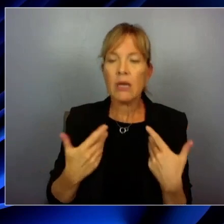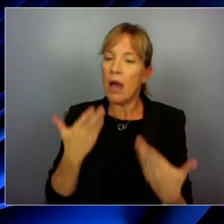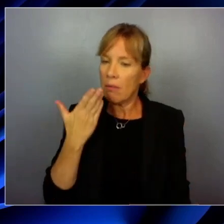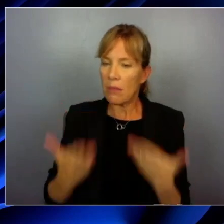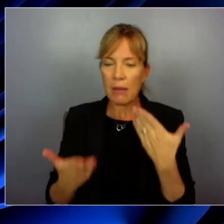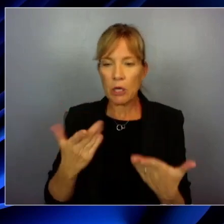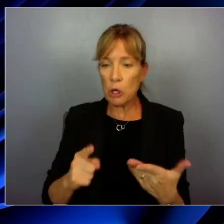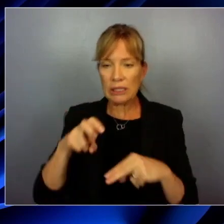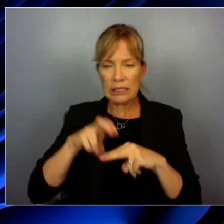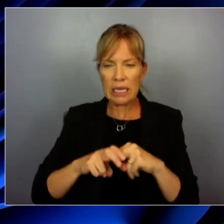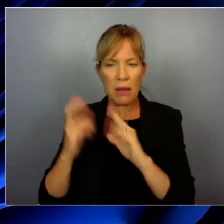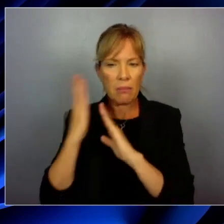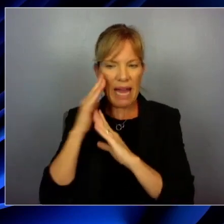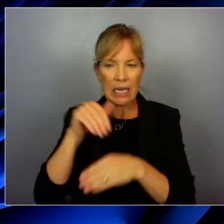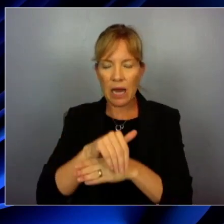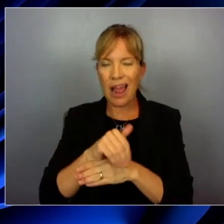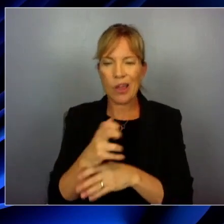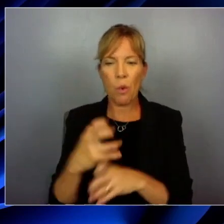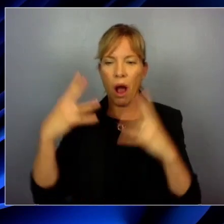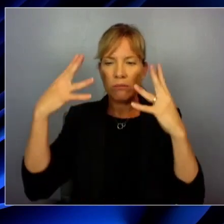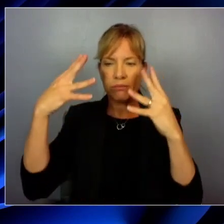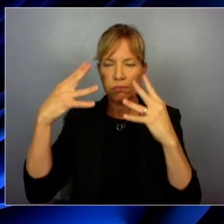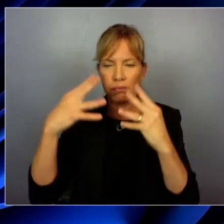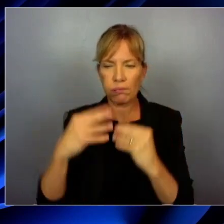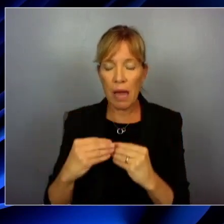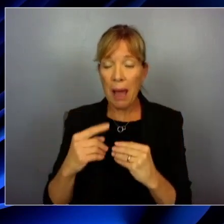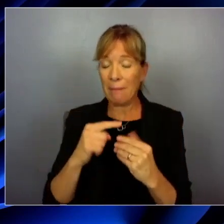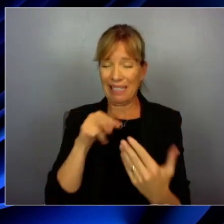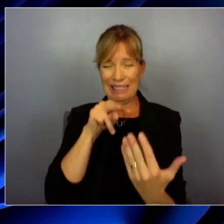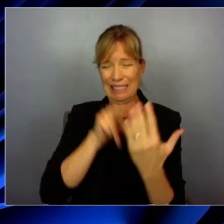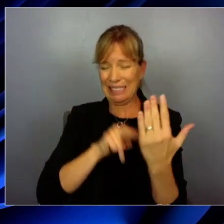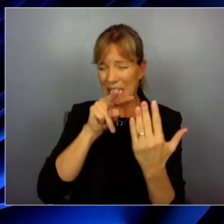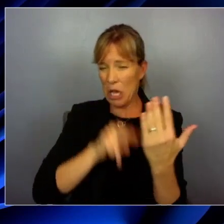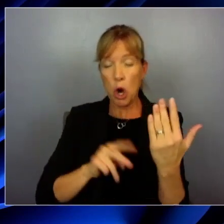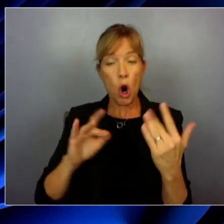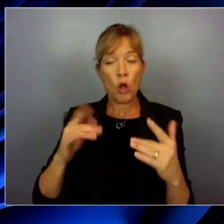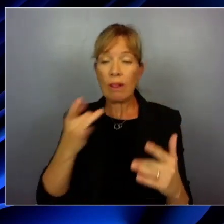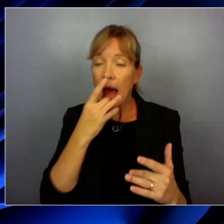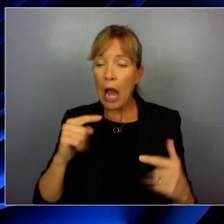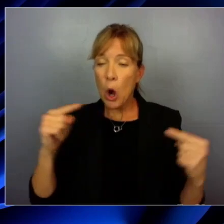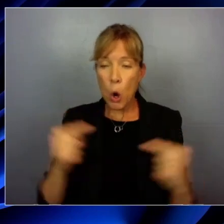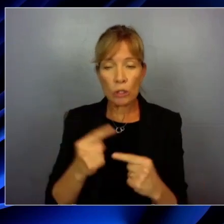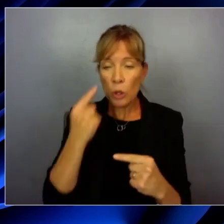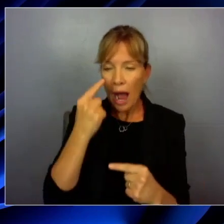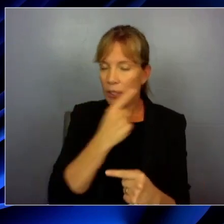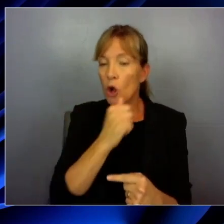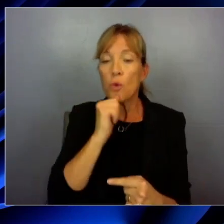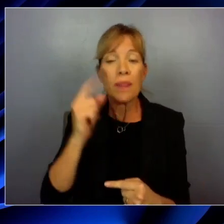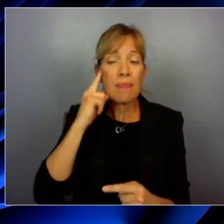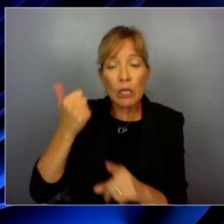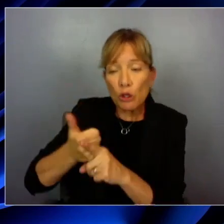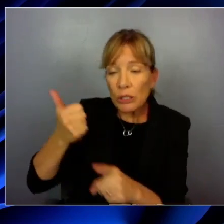and you just want the light really low. Because it hurt your eyes there you know you wouldn't necessarily think of yourself as someone who's light sensitive,